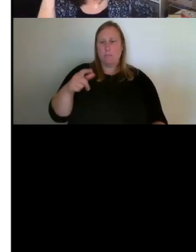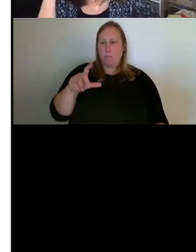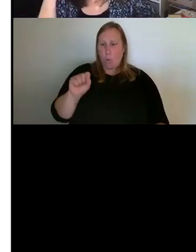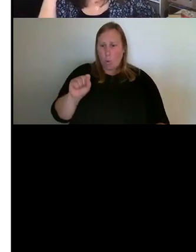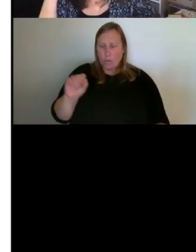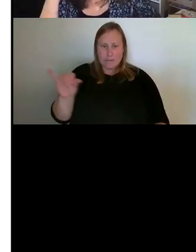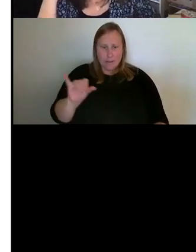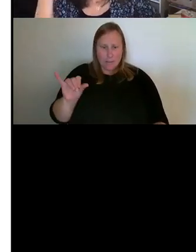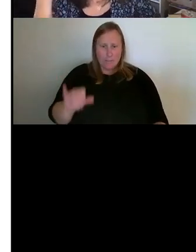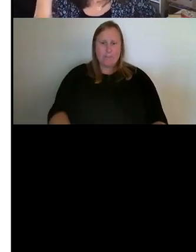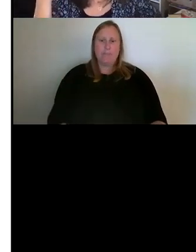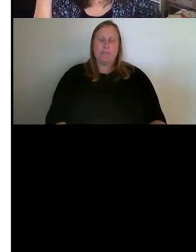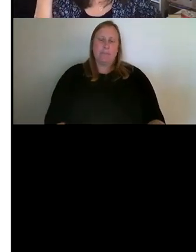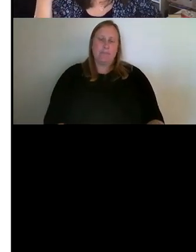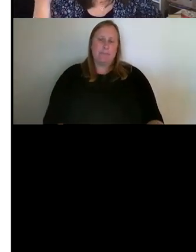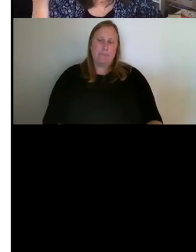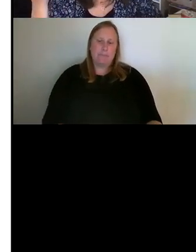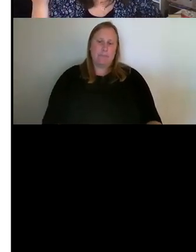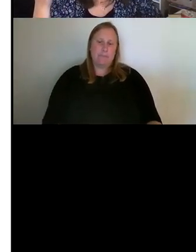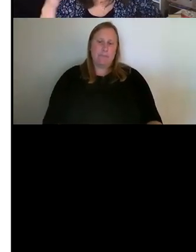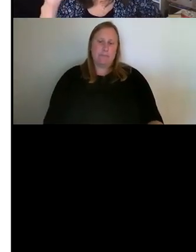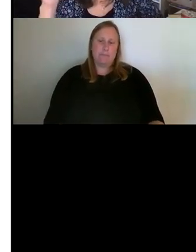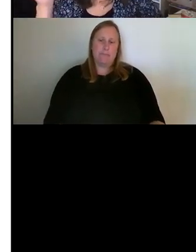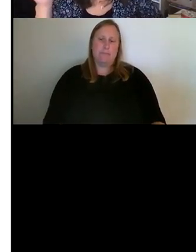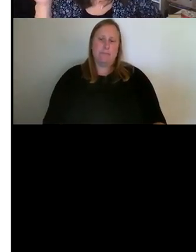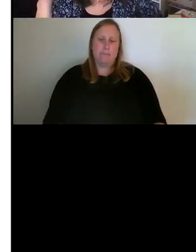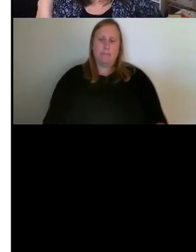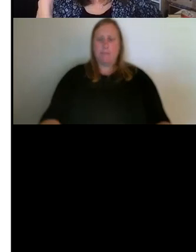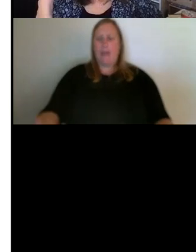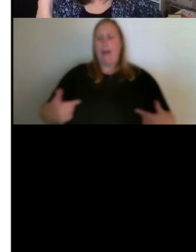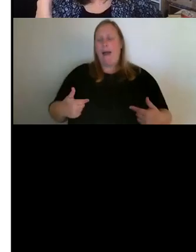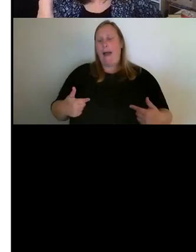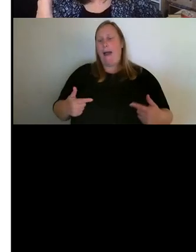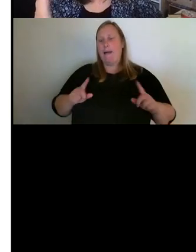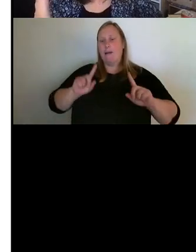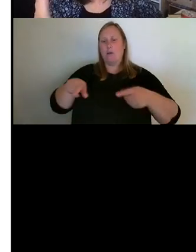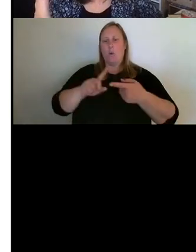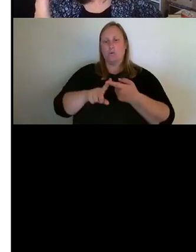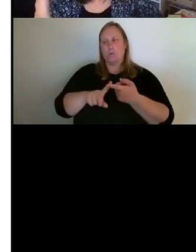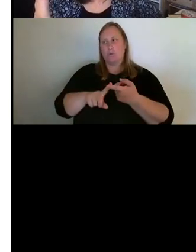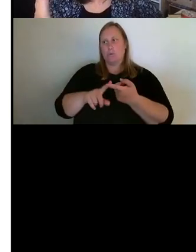I attend a talk once a week.